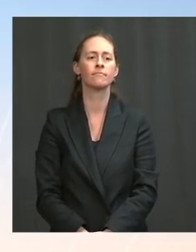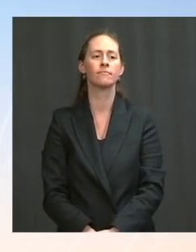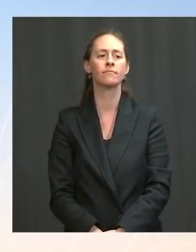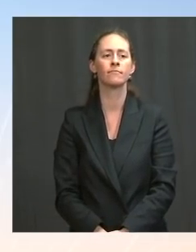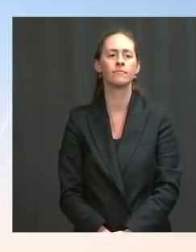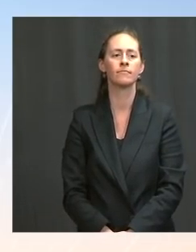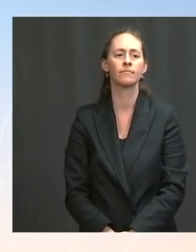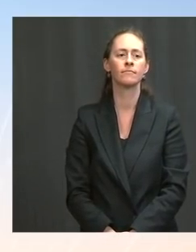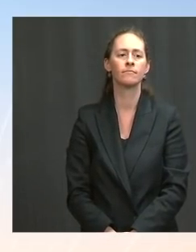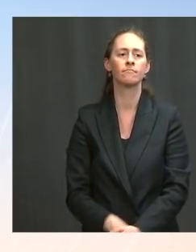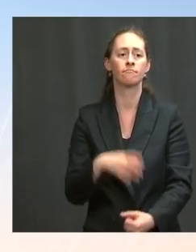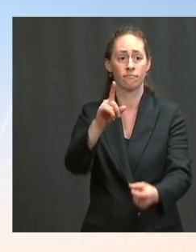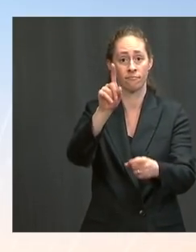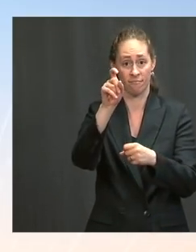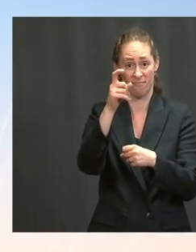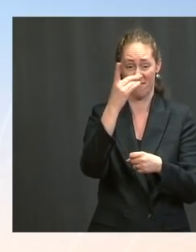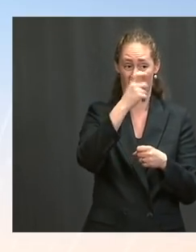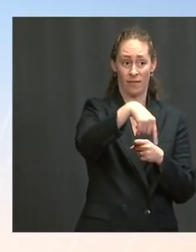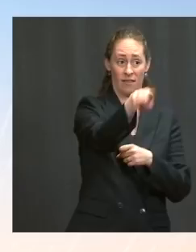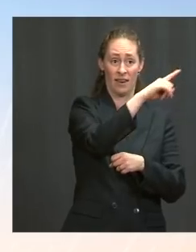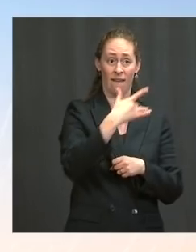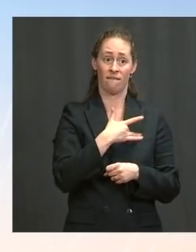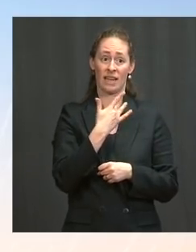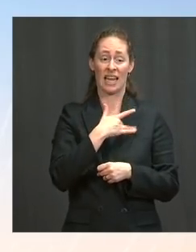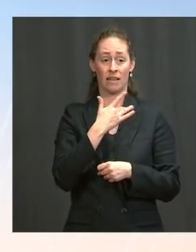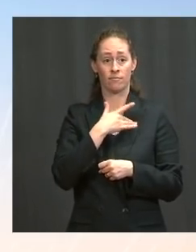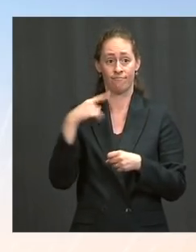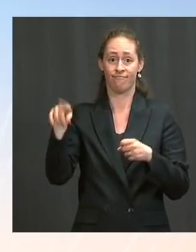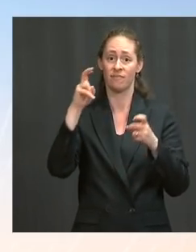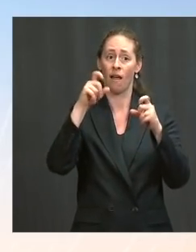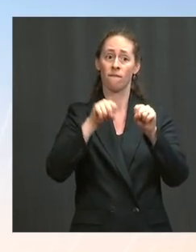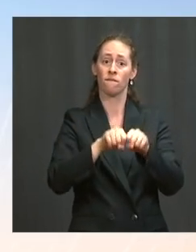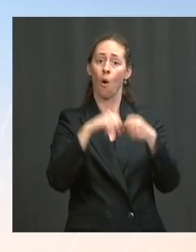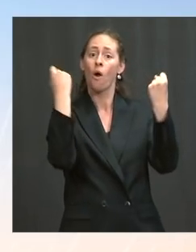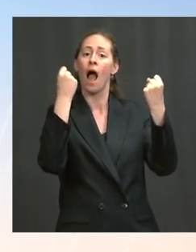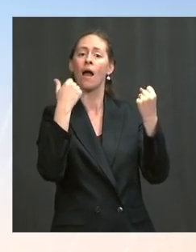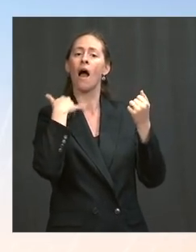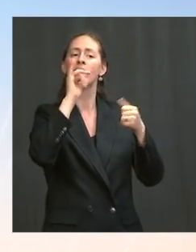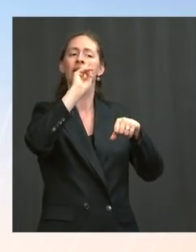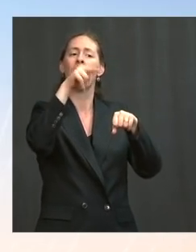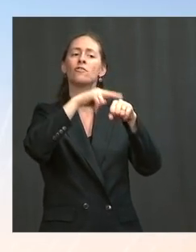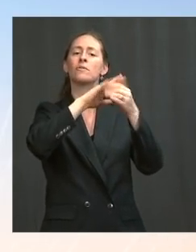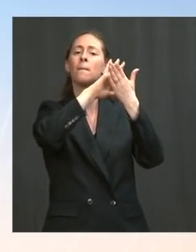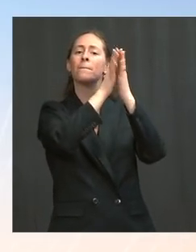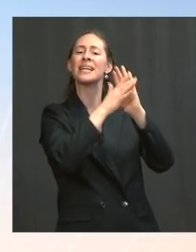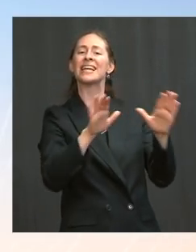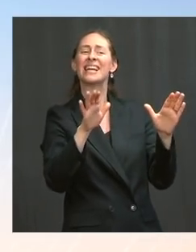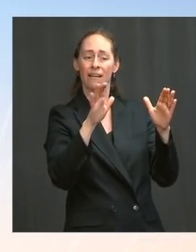to the Iraqi government? And also, do you have a response to that sort of complaint that they've lodged? Ms. Psaki: Sure.